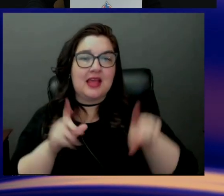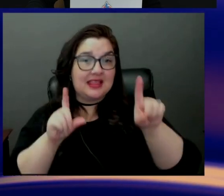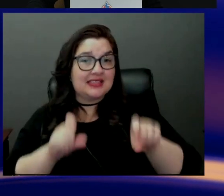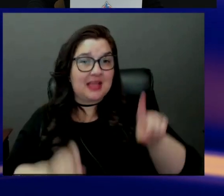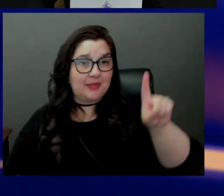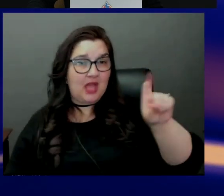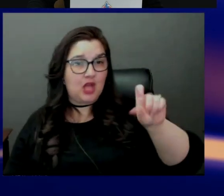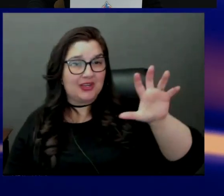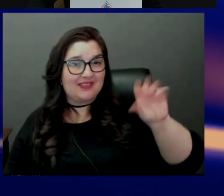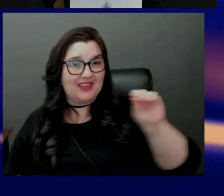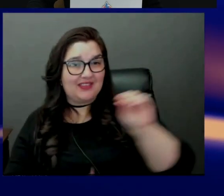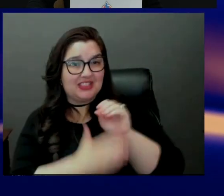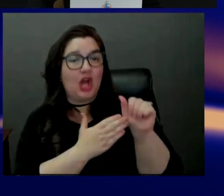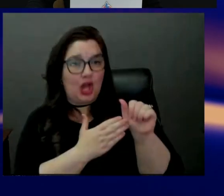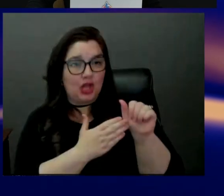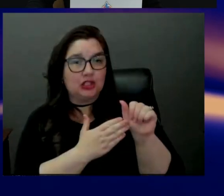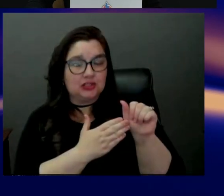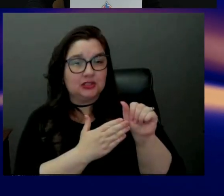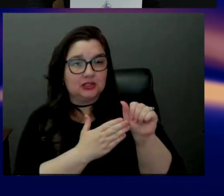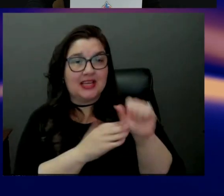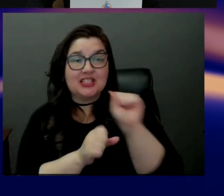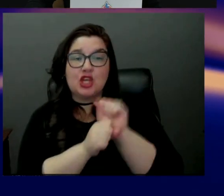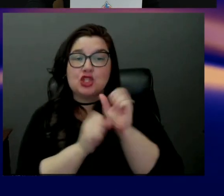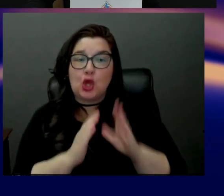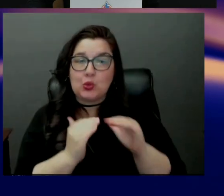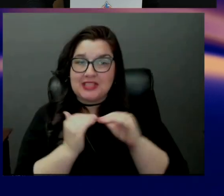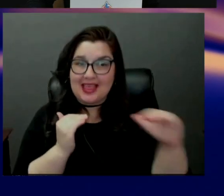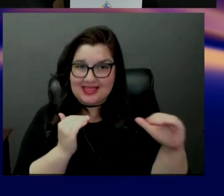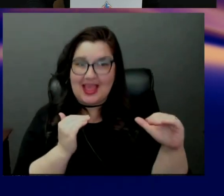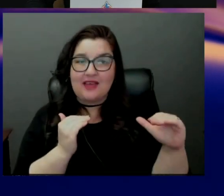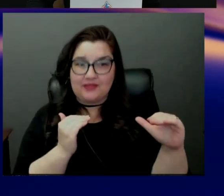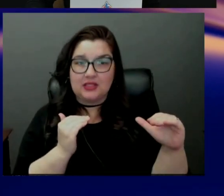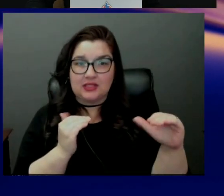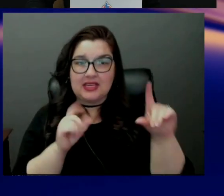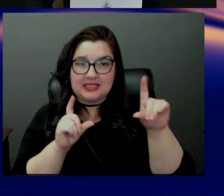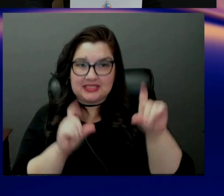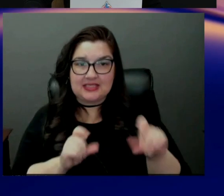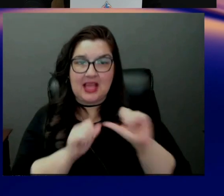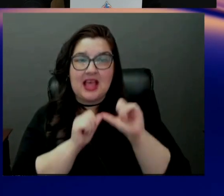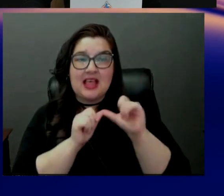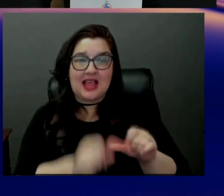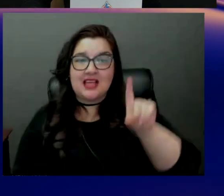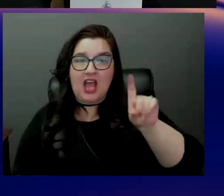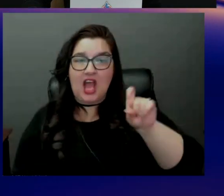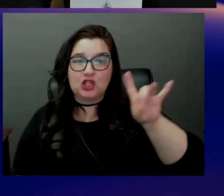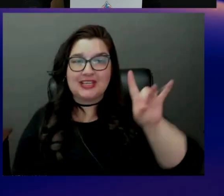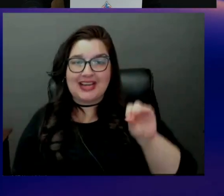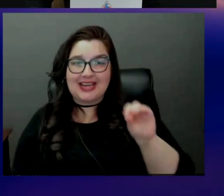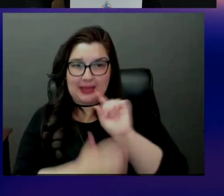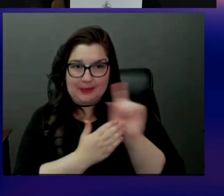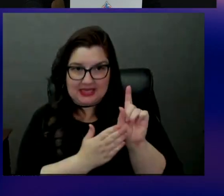It is an associate level exam and it also lasts 180 minutes. Up next, we also have our exam guide,